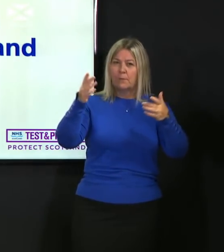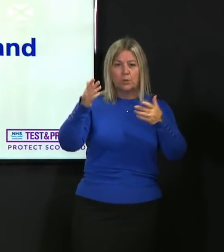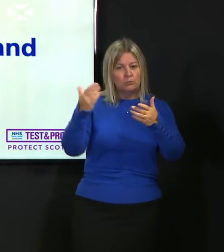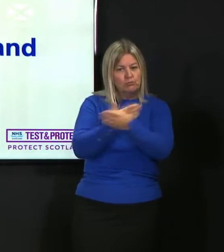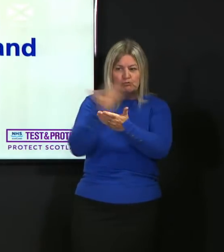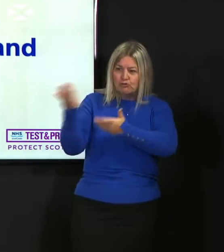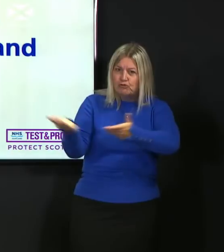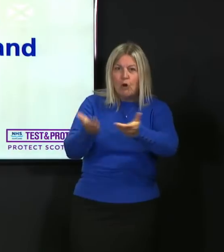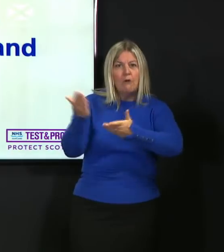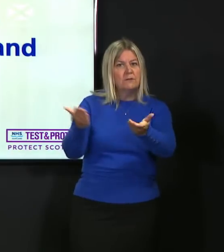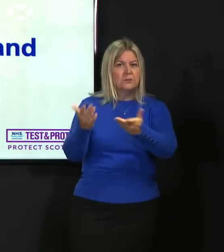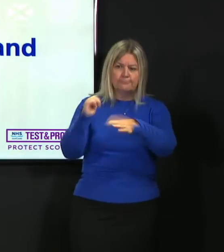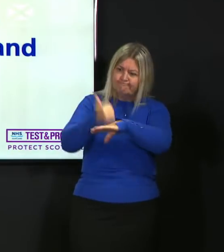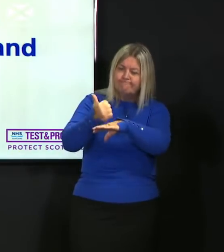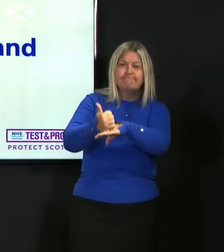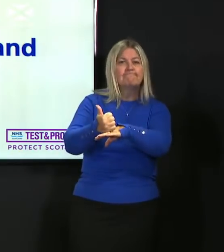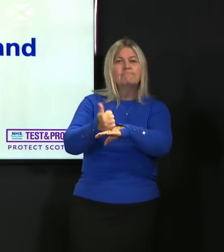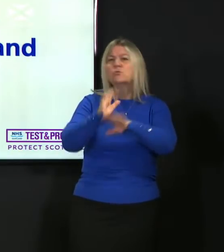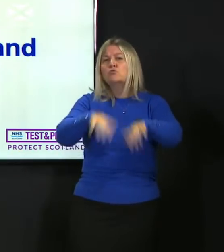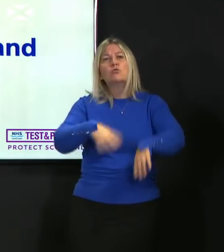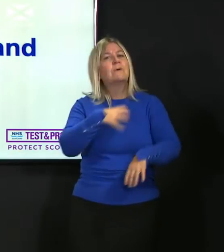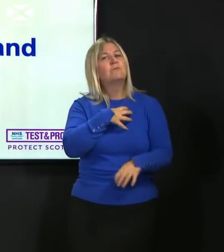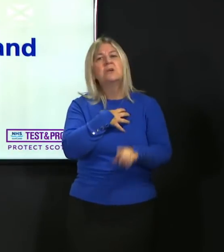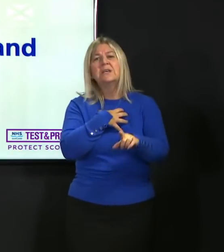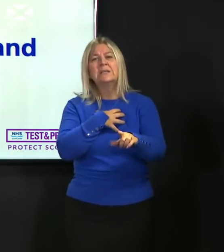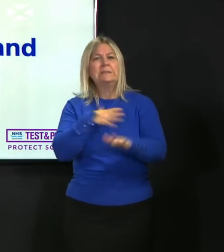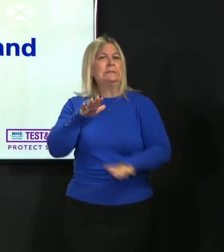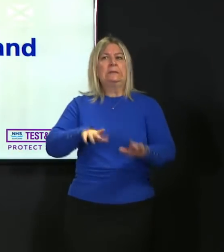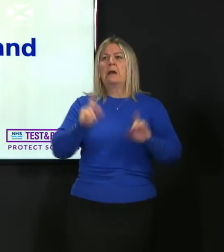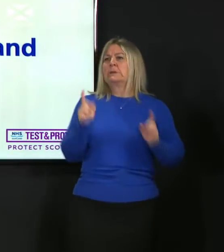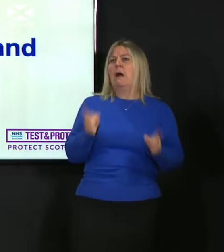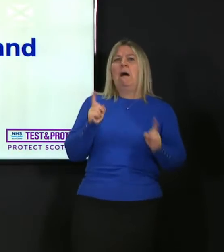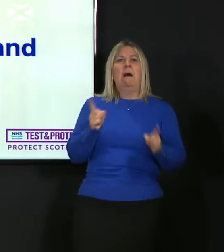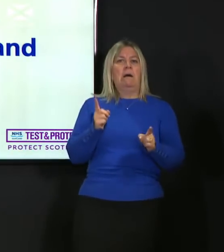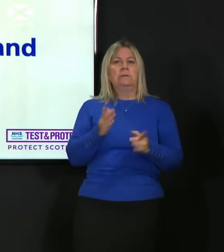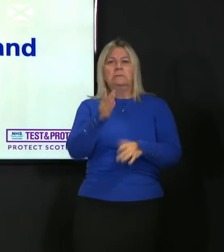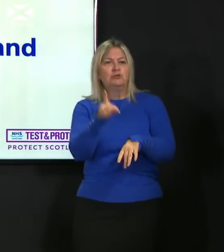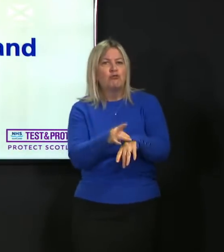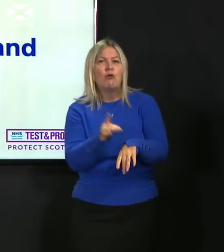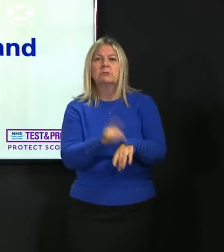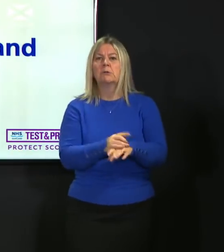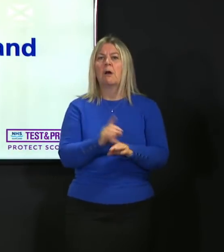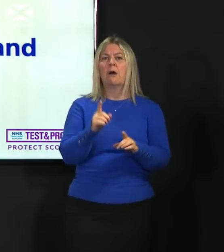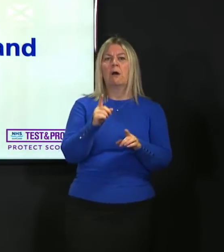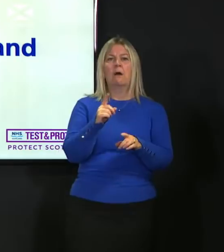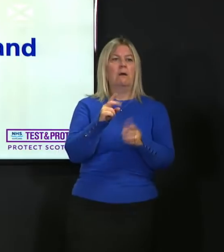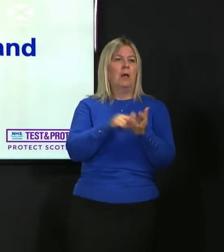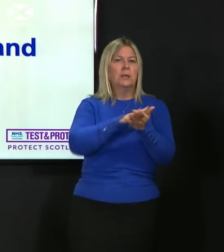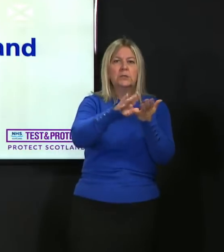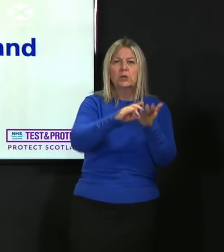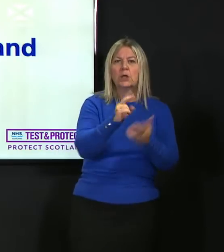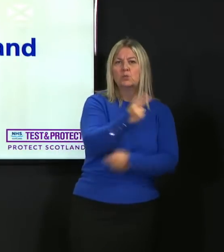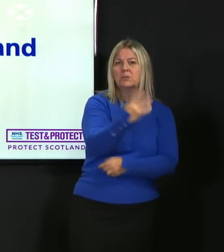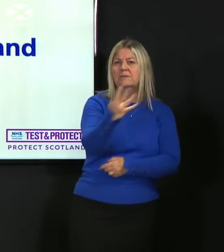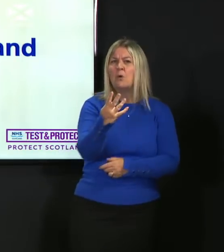and people should not be afraid to contact your GP or NHS 24 if you have any concerns about your